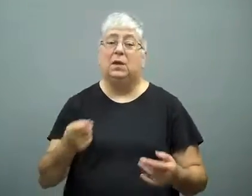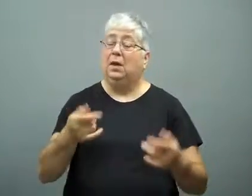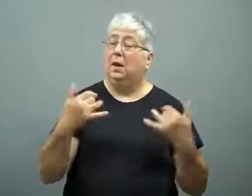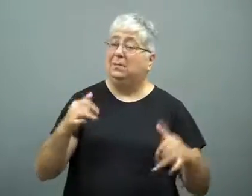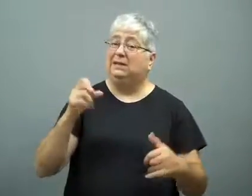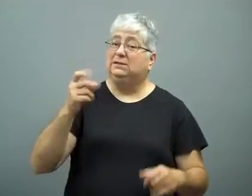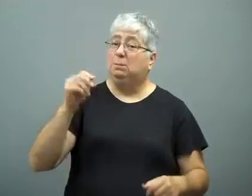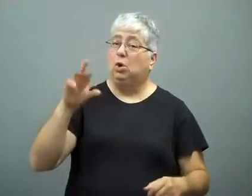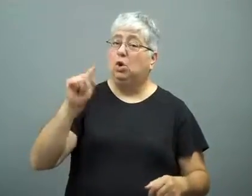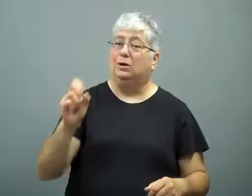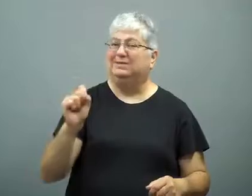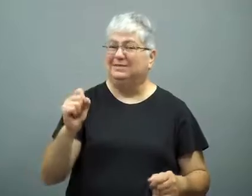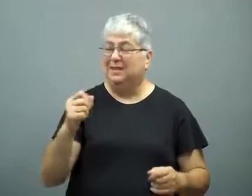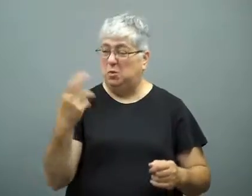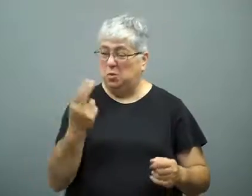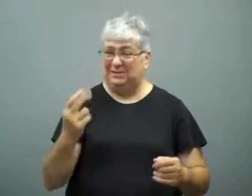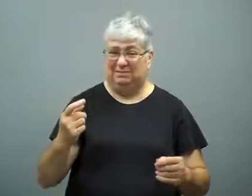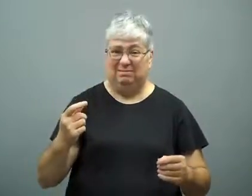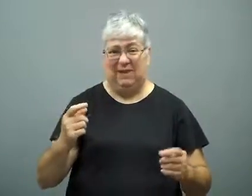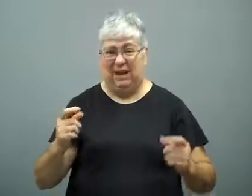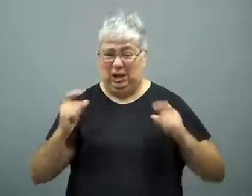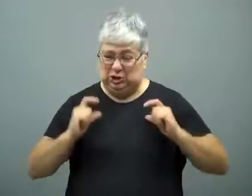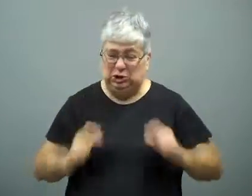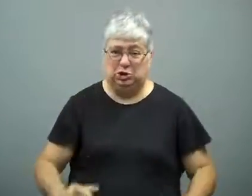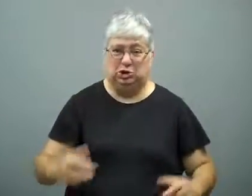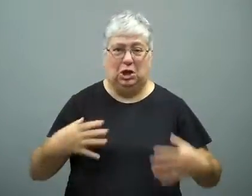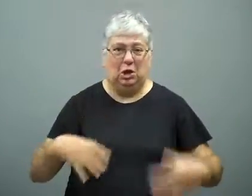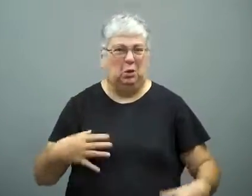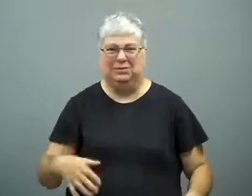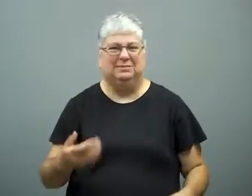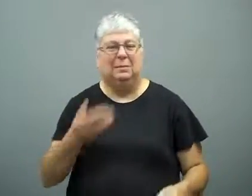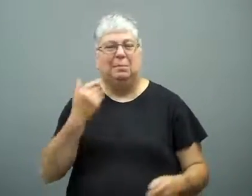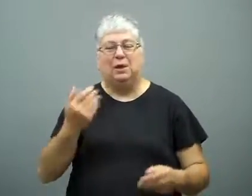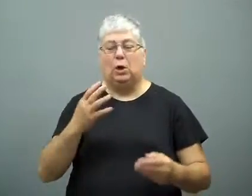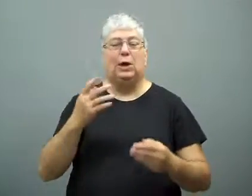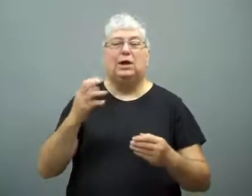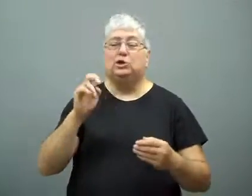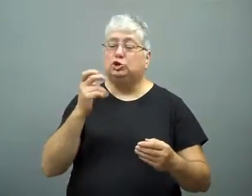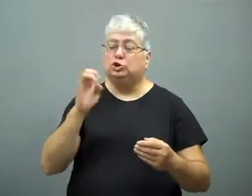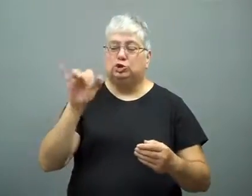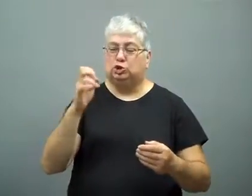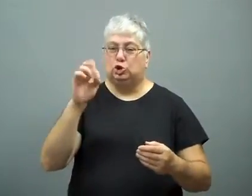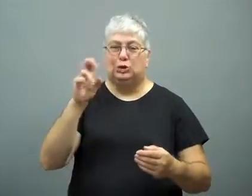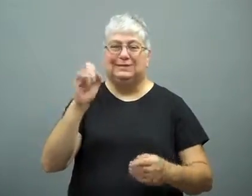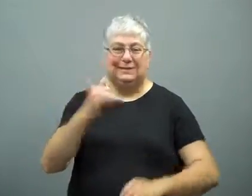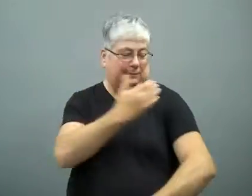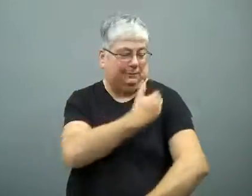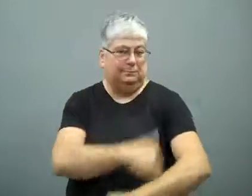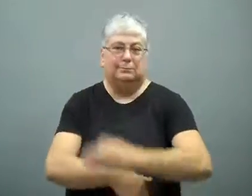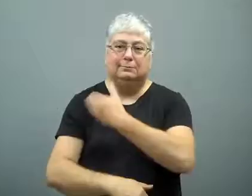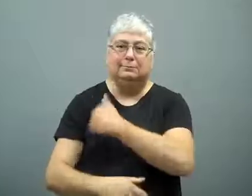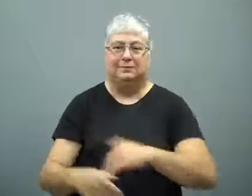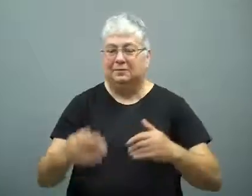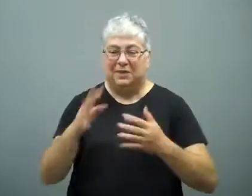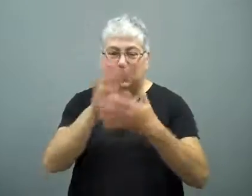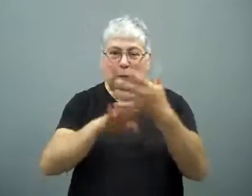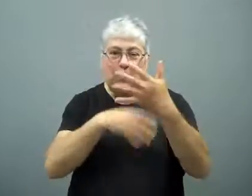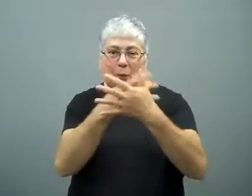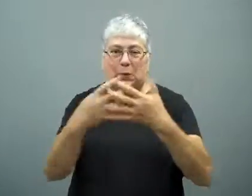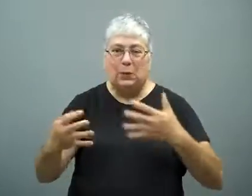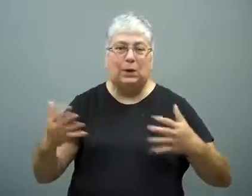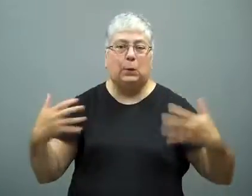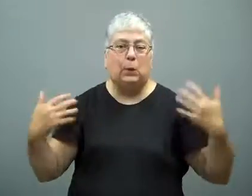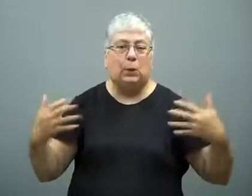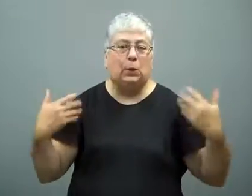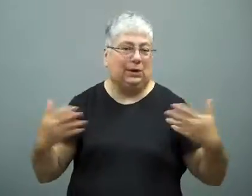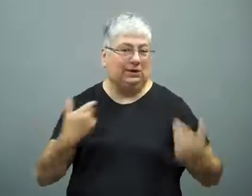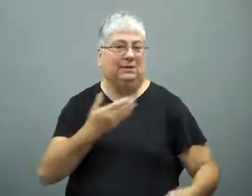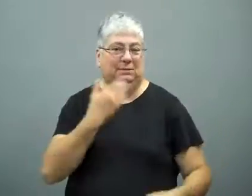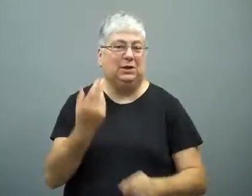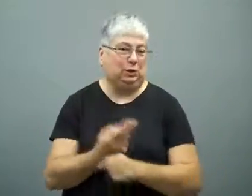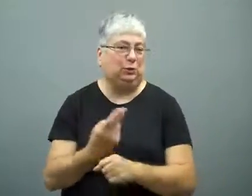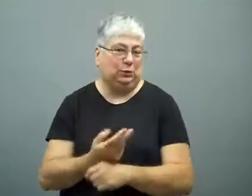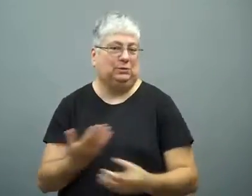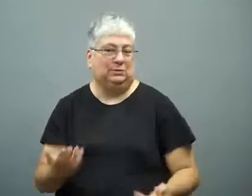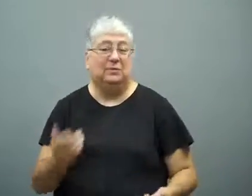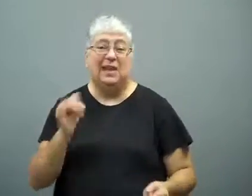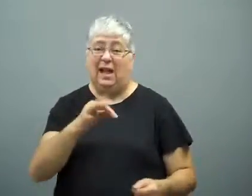For sports, a light mesh jersey is better than thick heavy clothing.